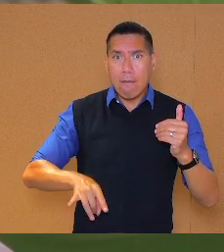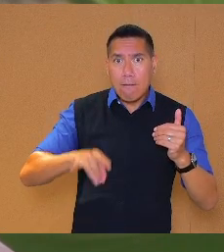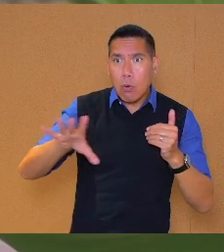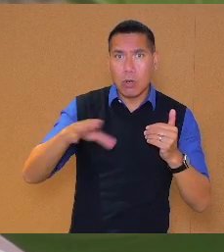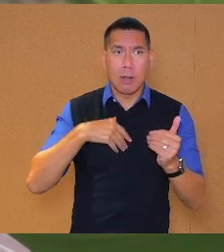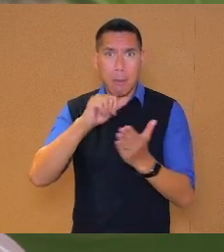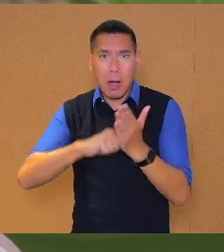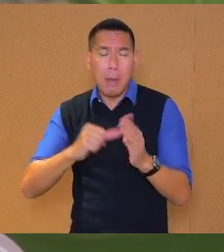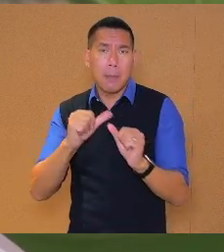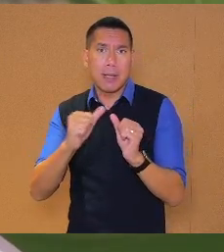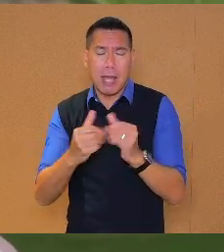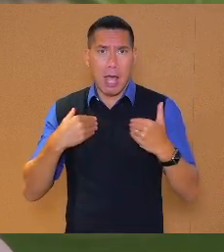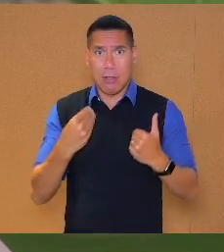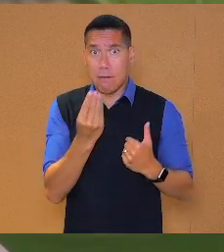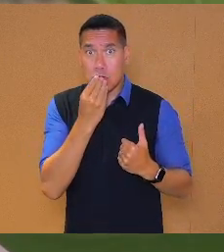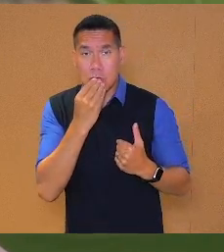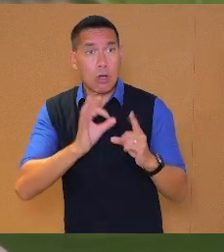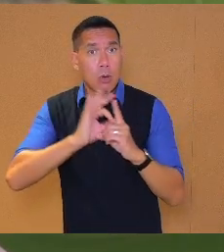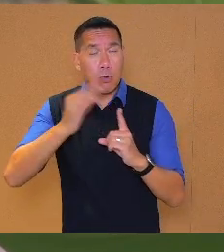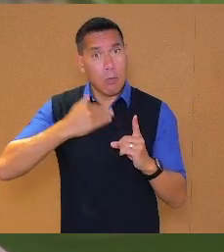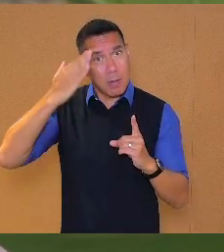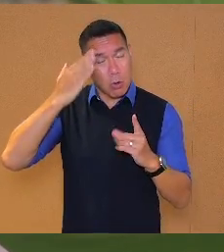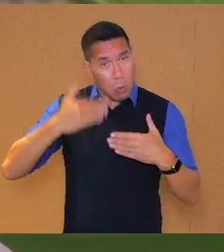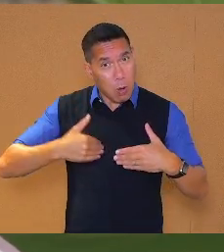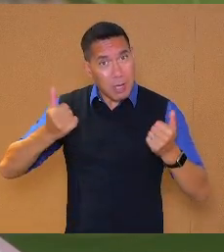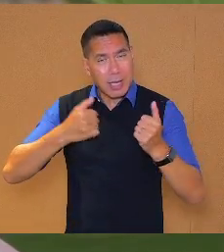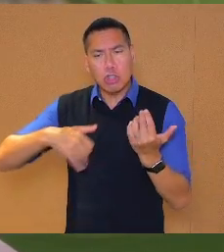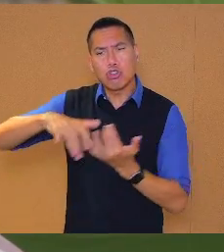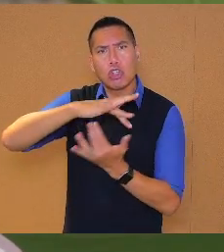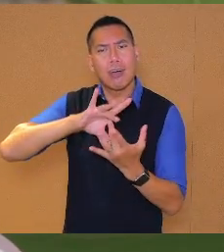affordability of healthy foods, improve mental well-being and social connection, and reduce or prevent the use of tobacco